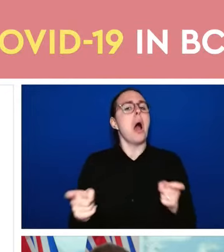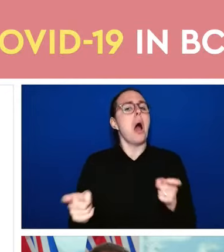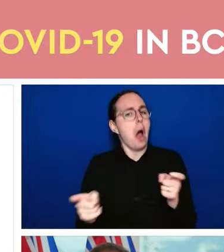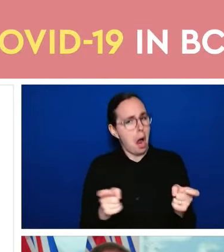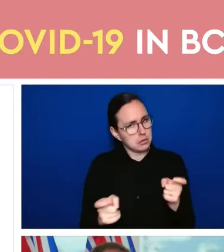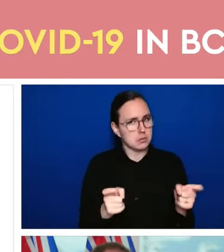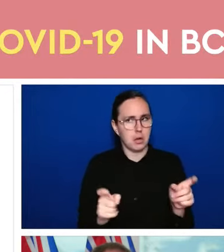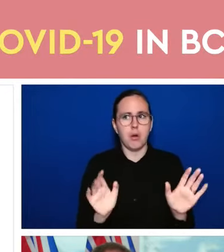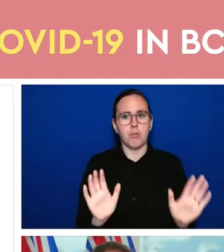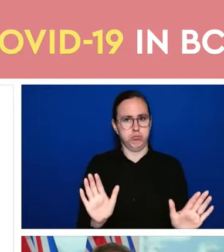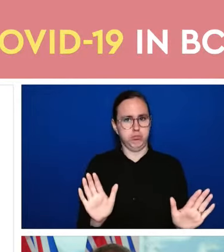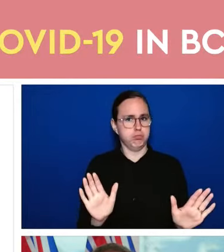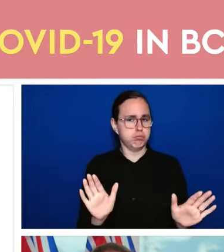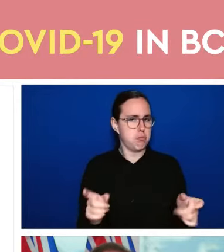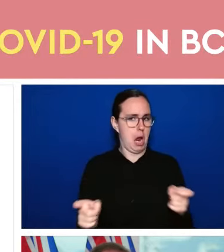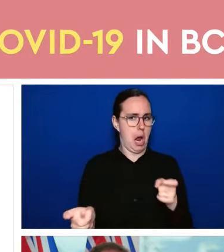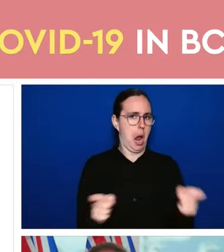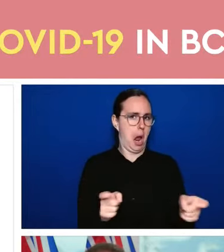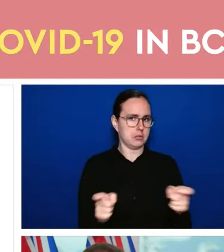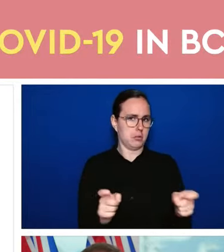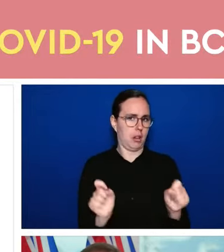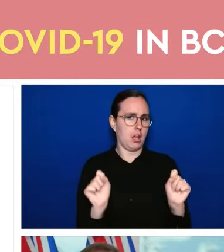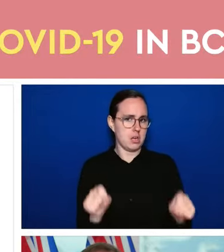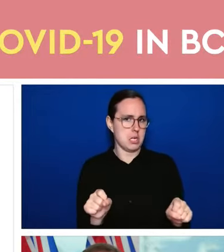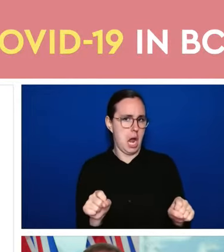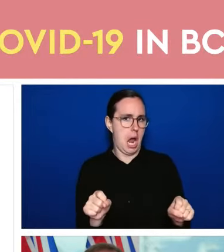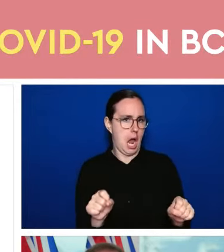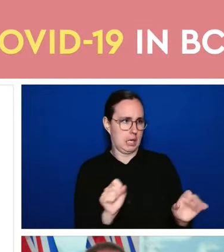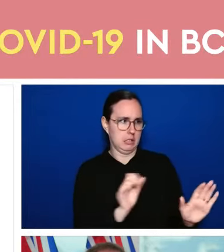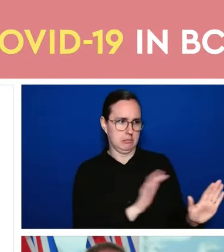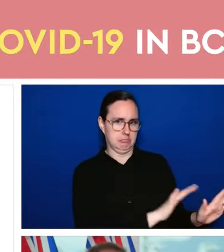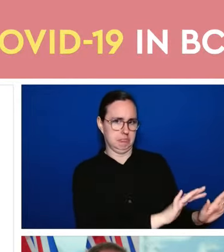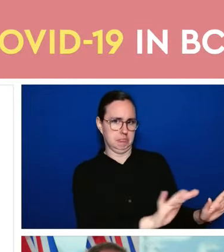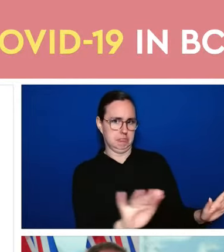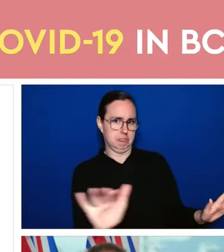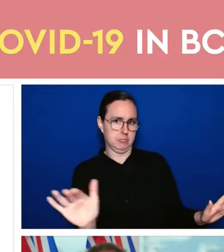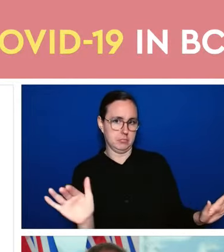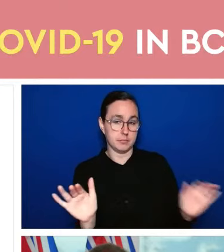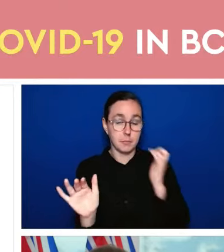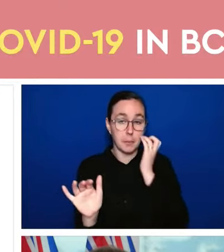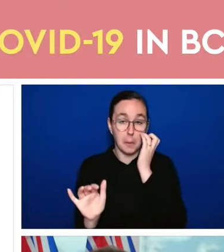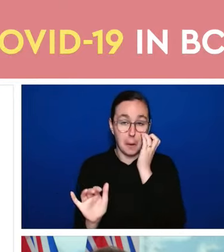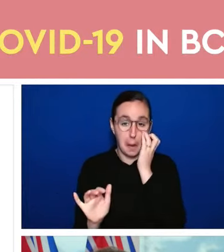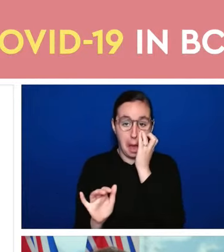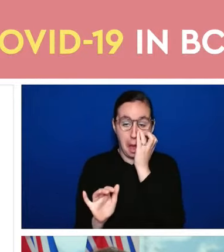basis. So we're planning and based on the evidence in the